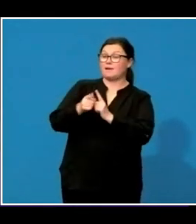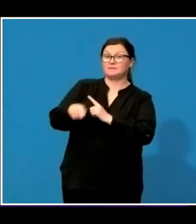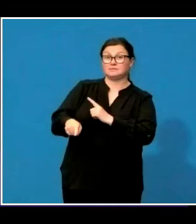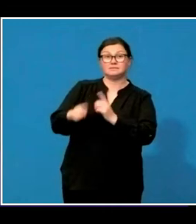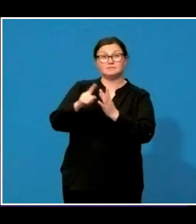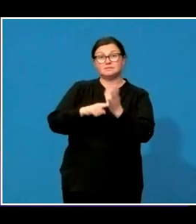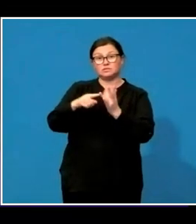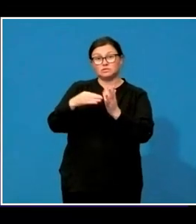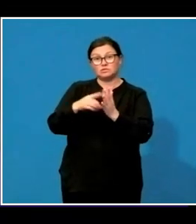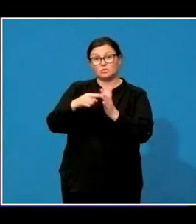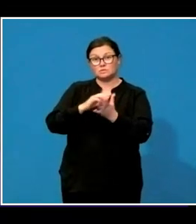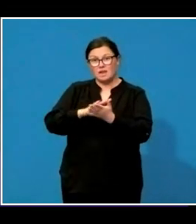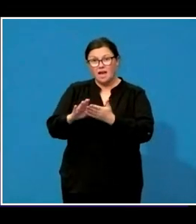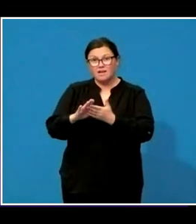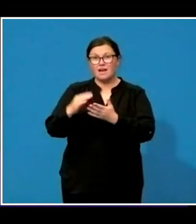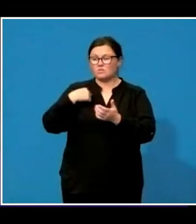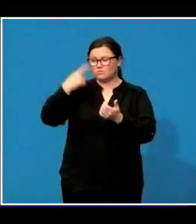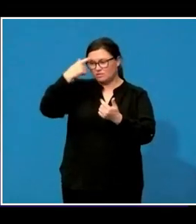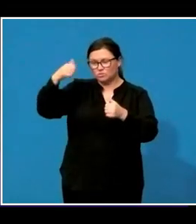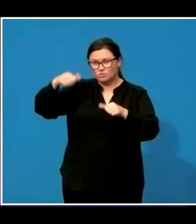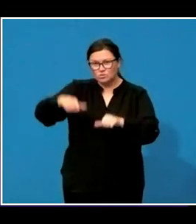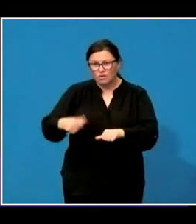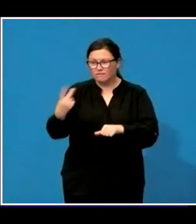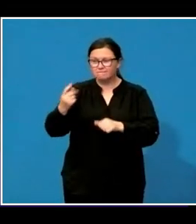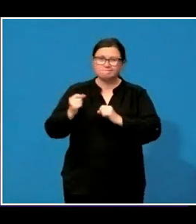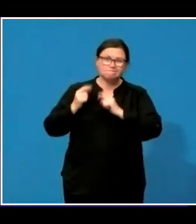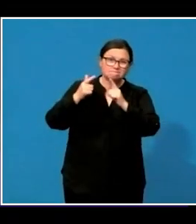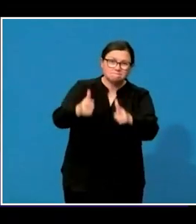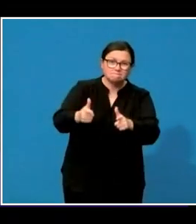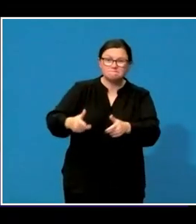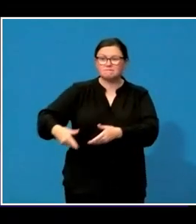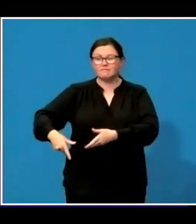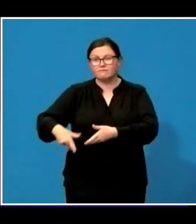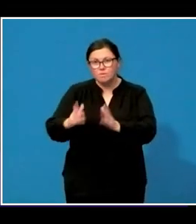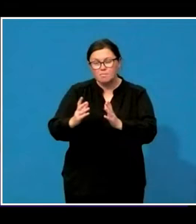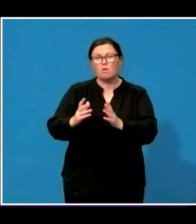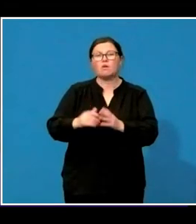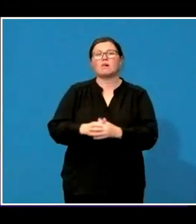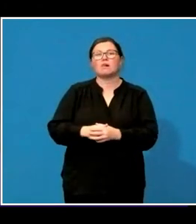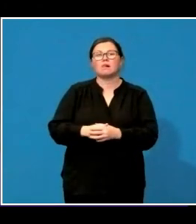football, going down to the football, and consequently through a number of events that